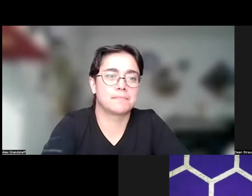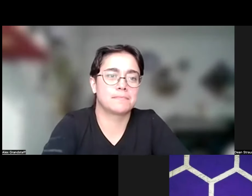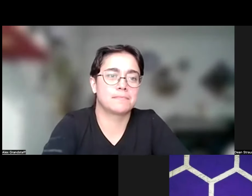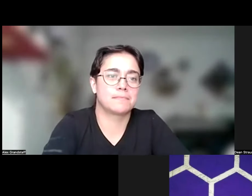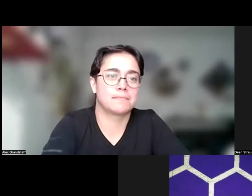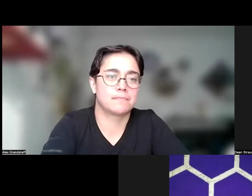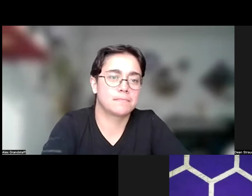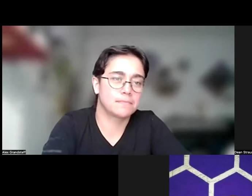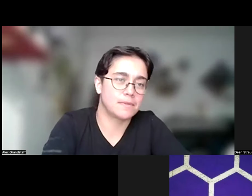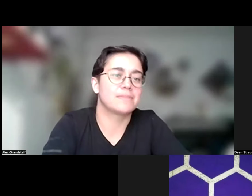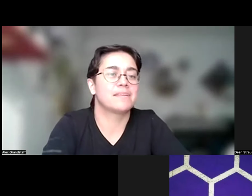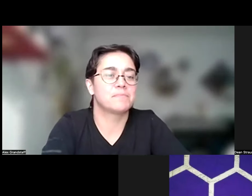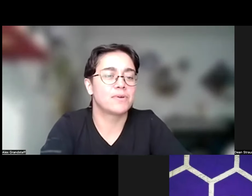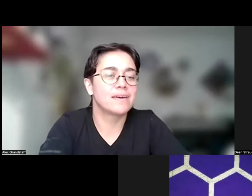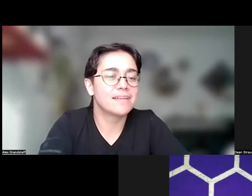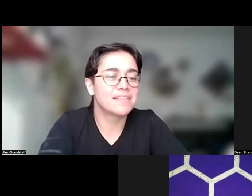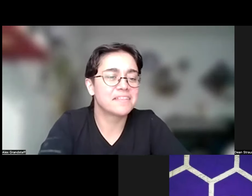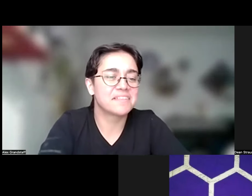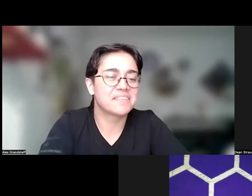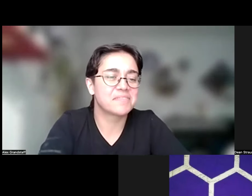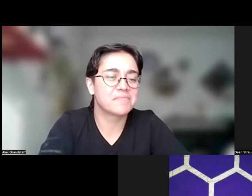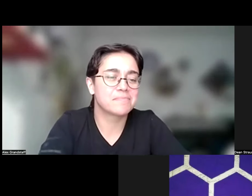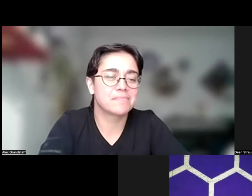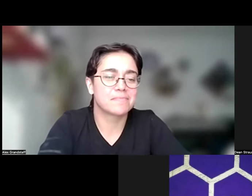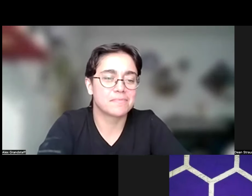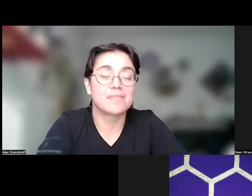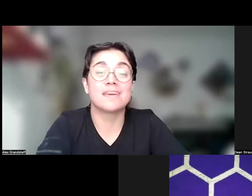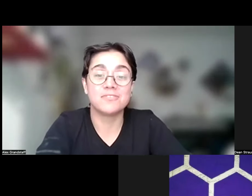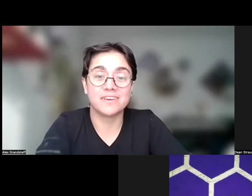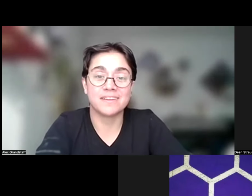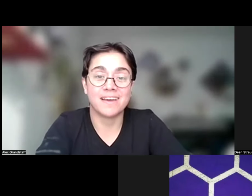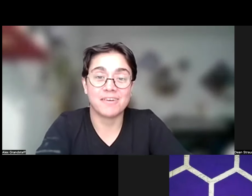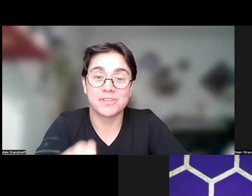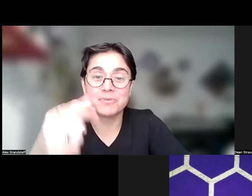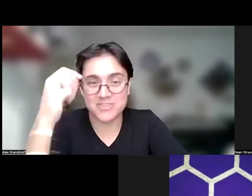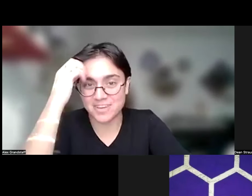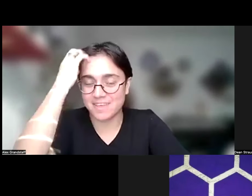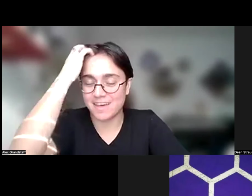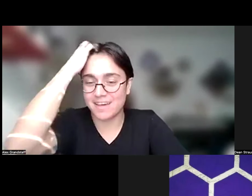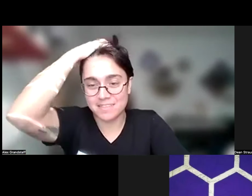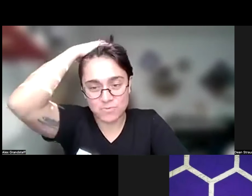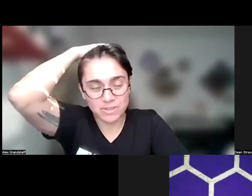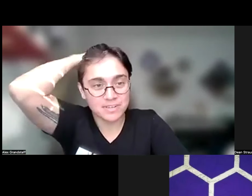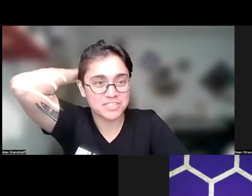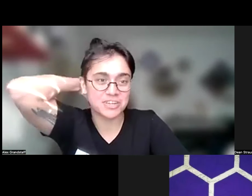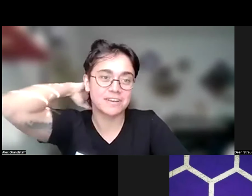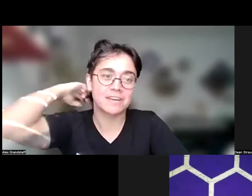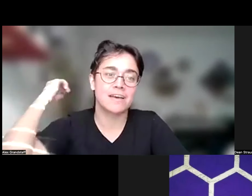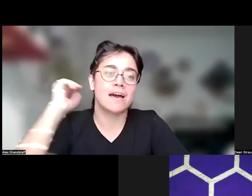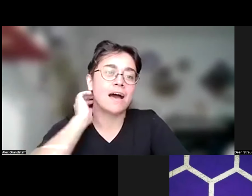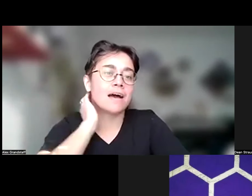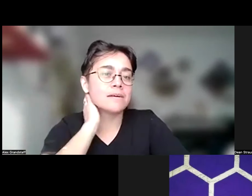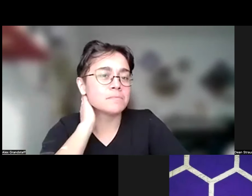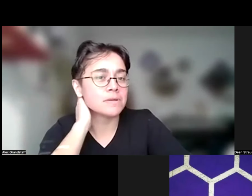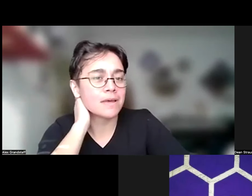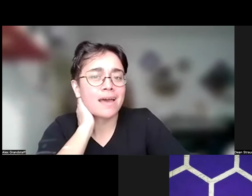ALEX GRANDSTAFF: